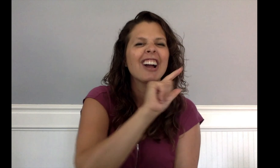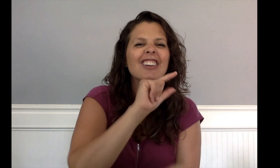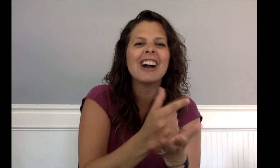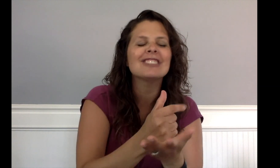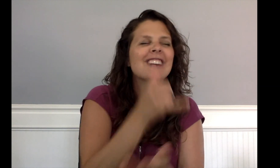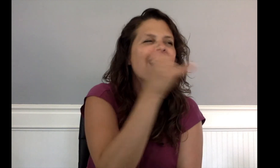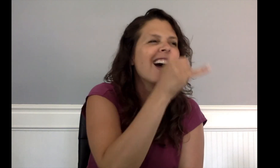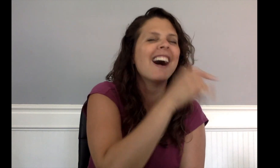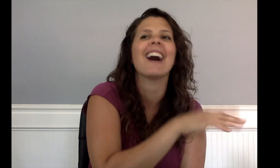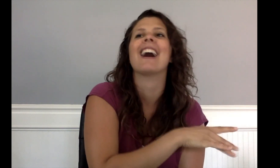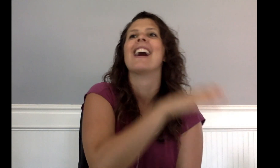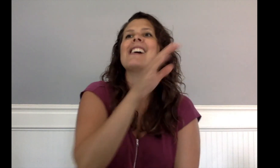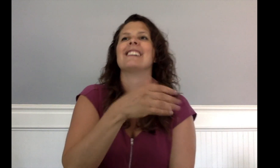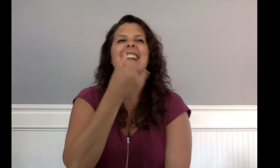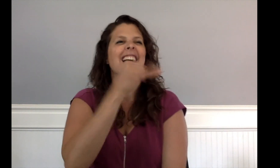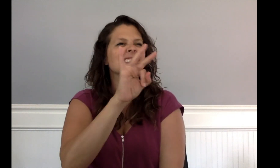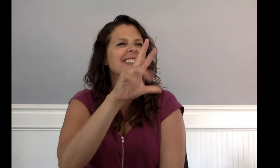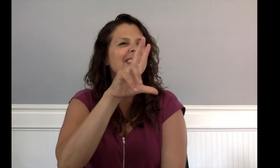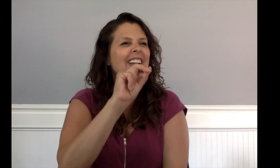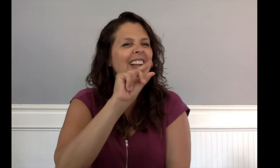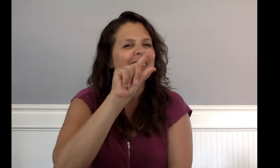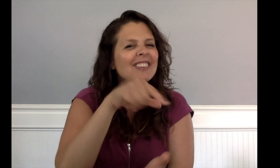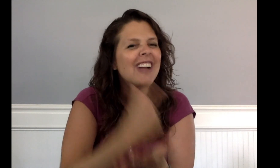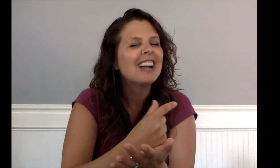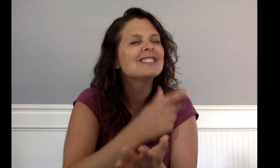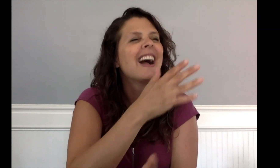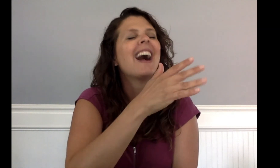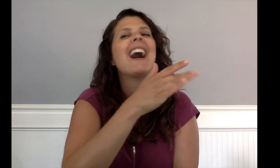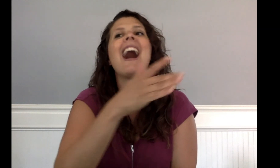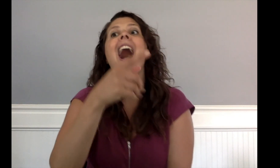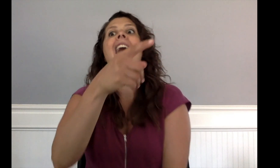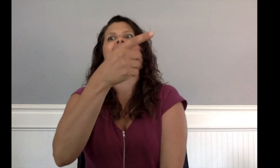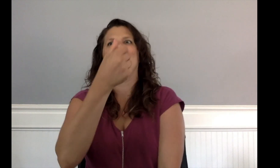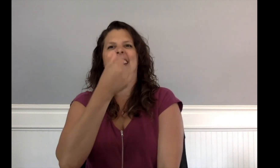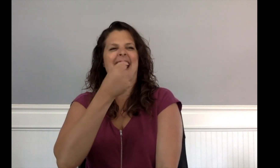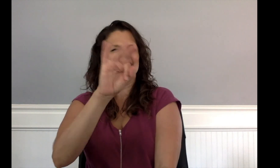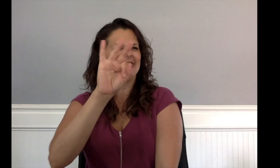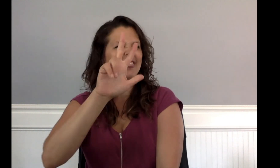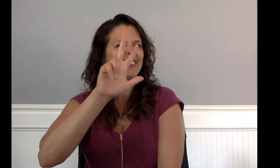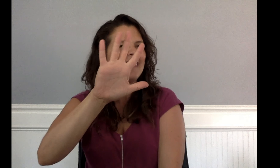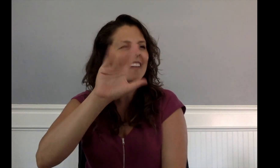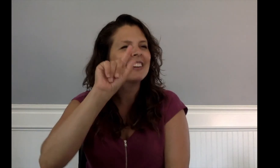They started with the oldest photograph at the end of the hallway. Charlie studied each one